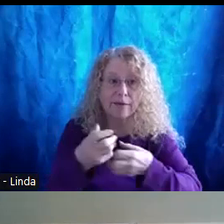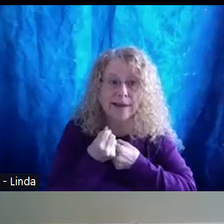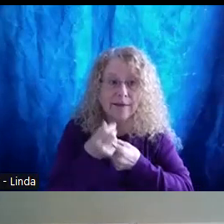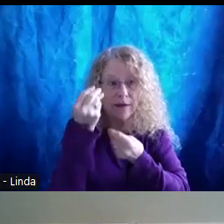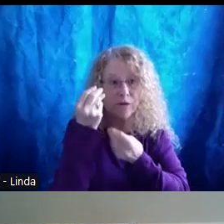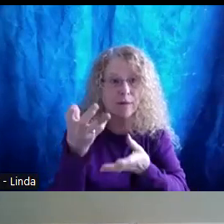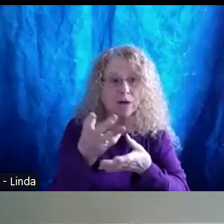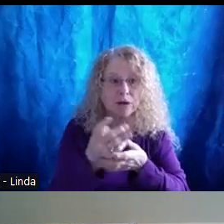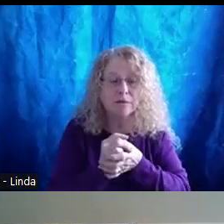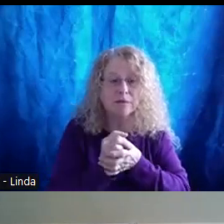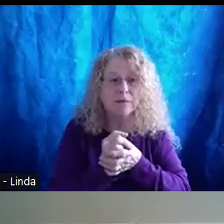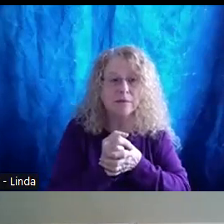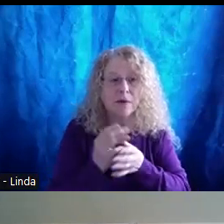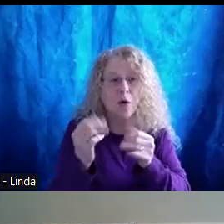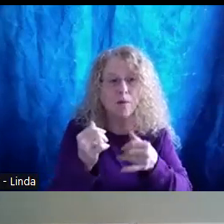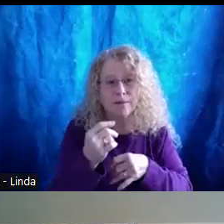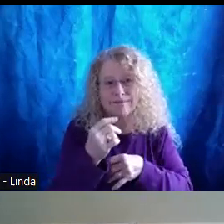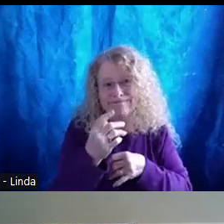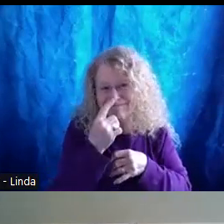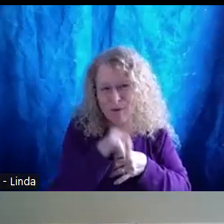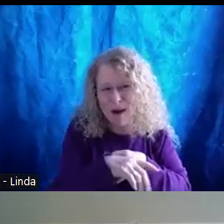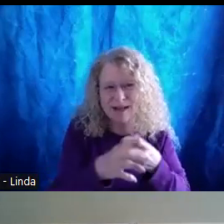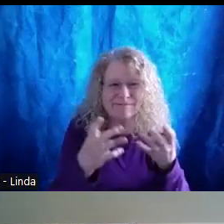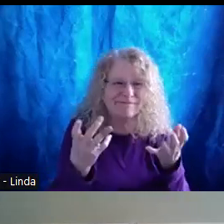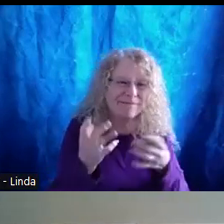HOPE YOU DON'T MIND, WILL CAUSE FEW EXTRA E-MAILS FOR YOU BUT WILL MAKE THINGS MUCH